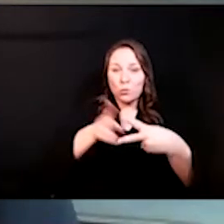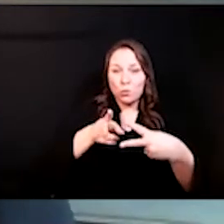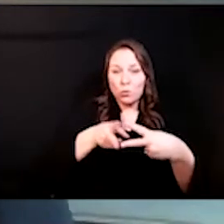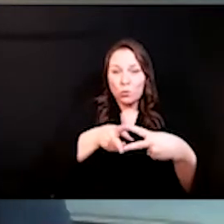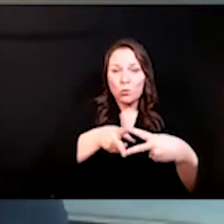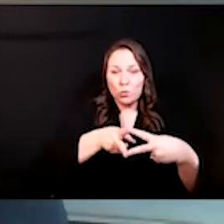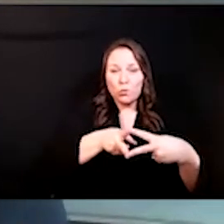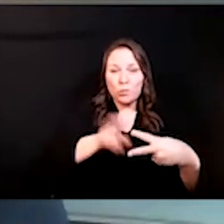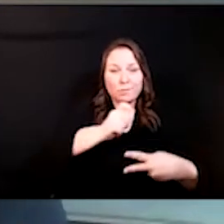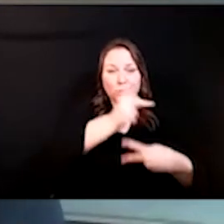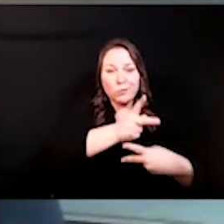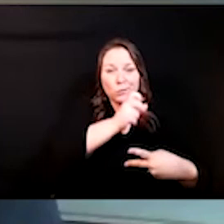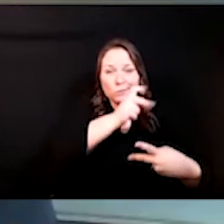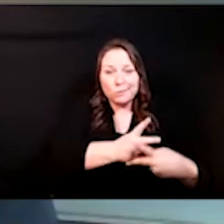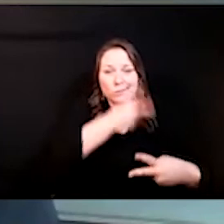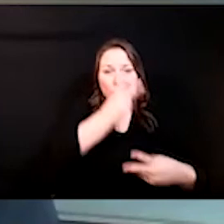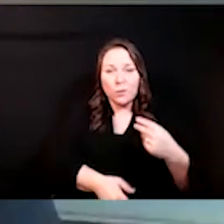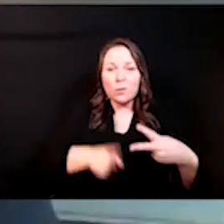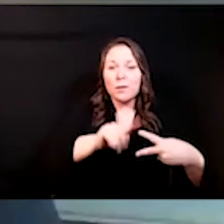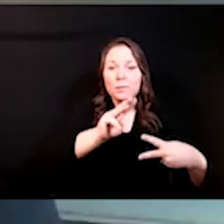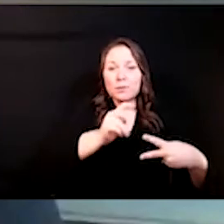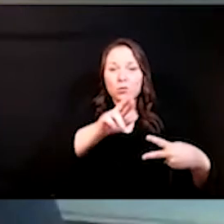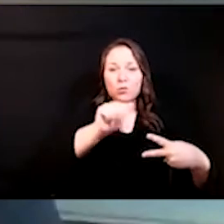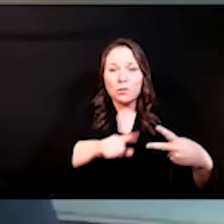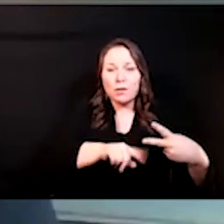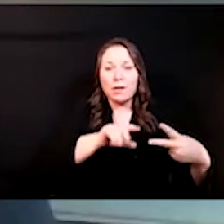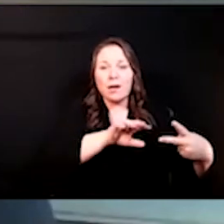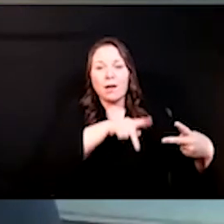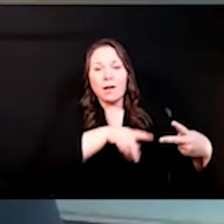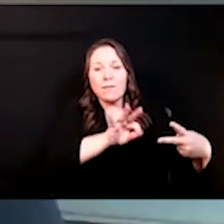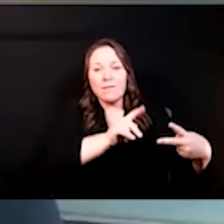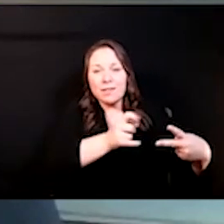CURRENTLY HAVE TWO VACCINES THAT HAVE BEEN AUTHORIZED,